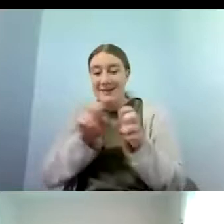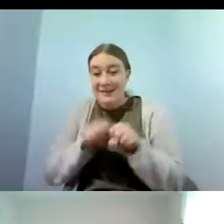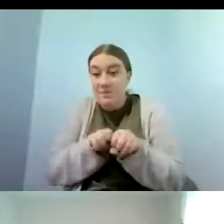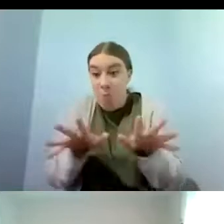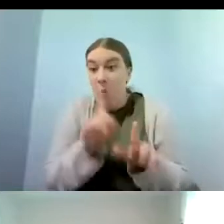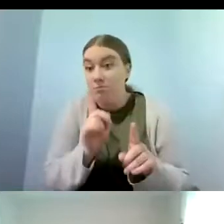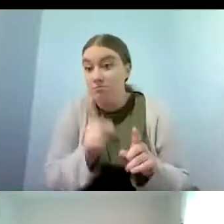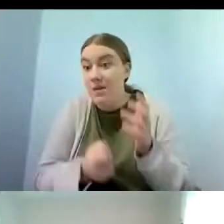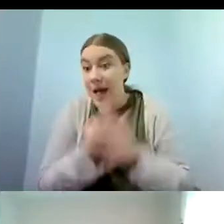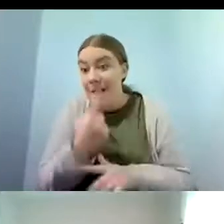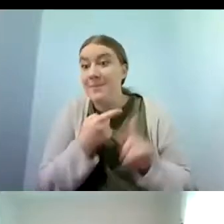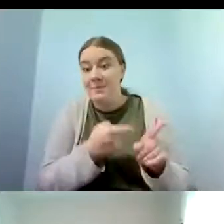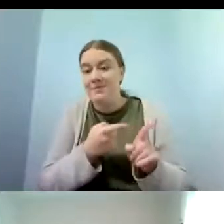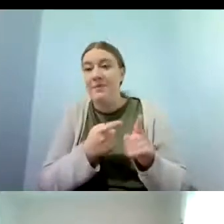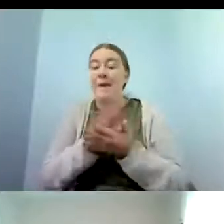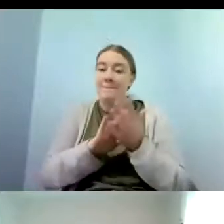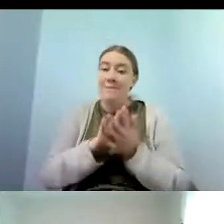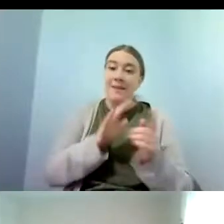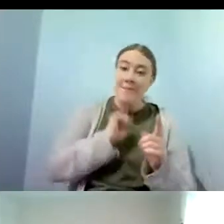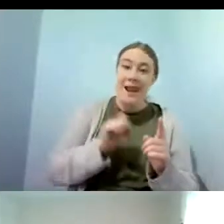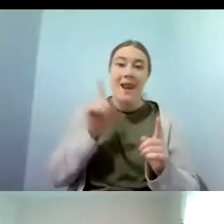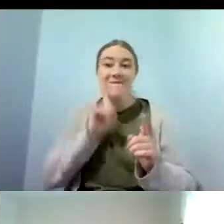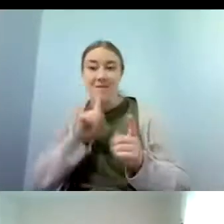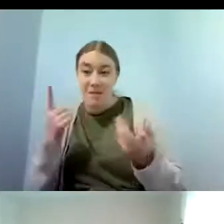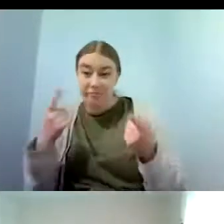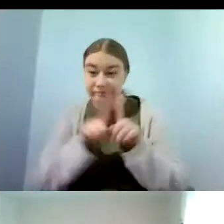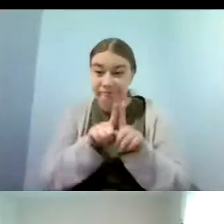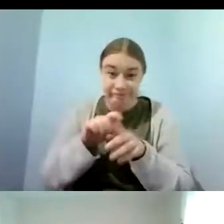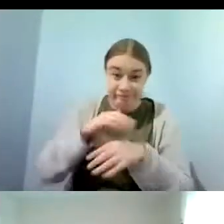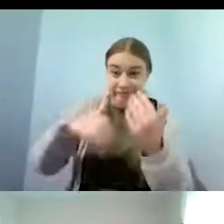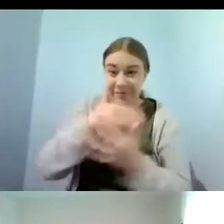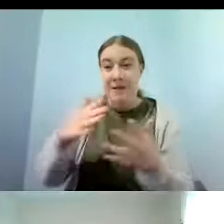so this is when a male and a female fish have come together and decided to mate so